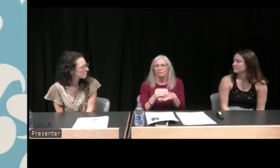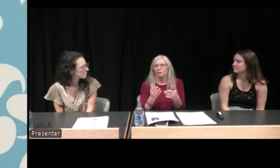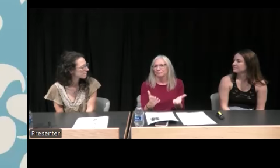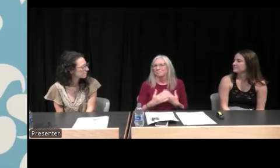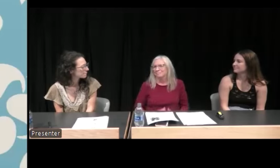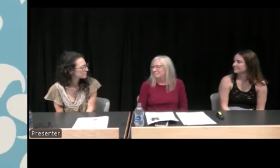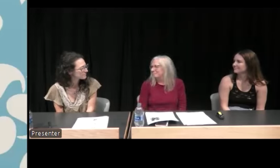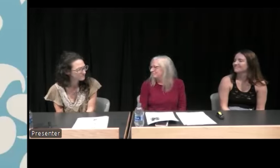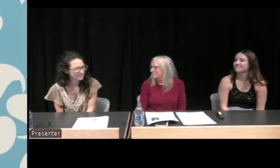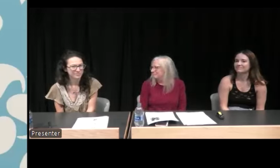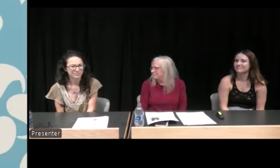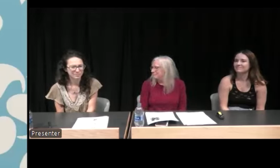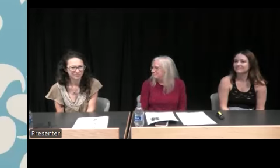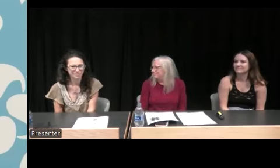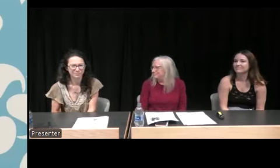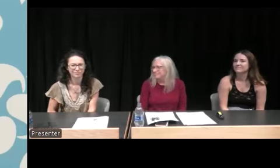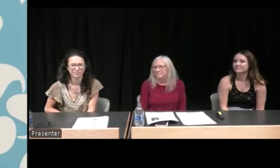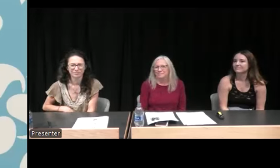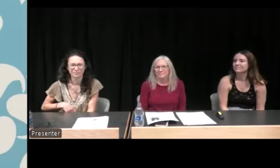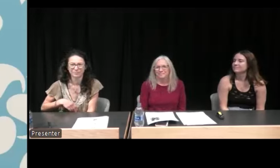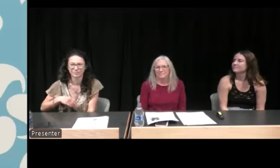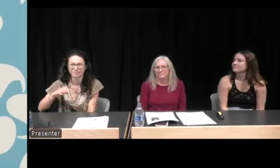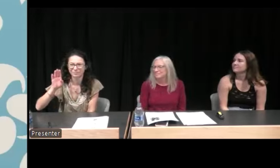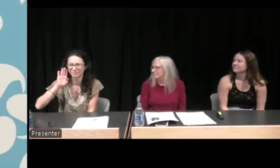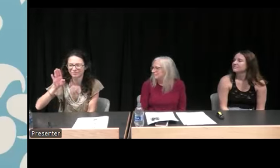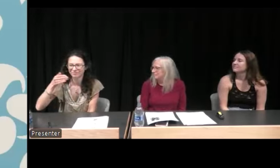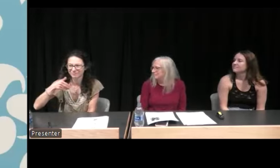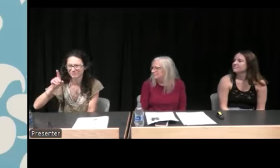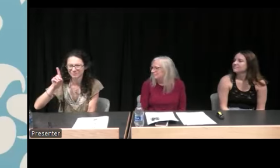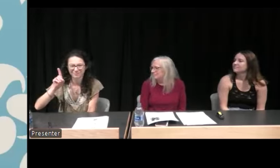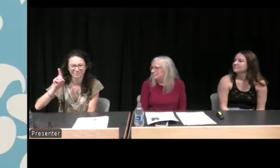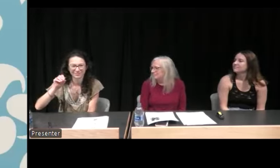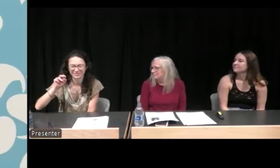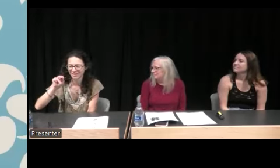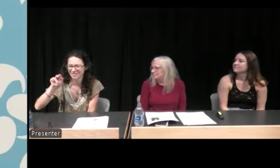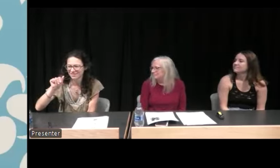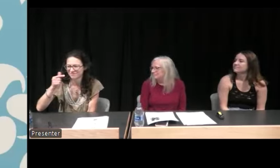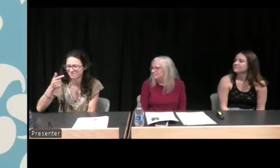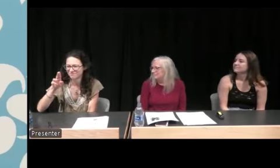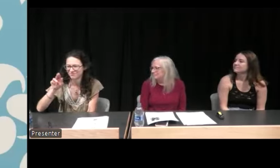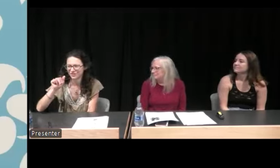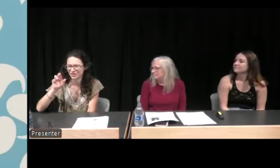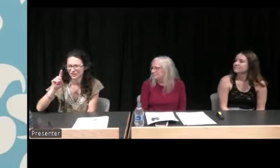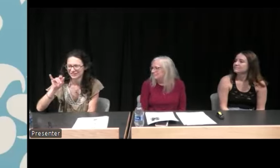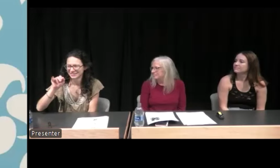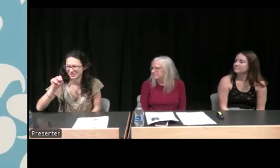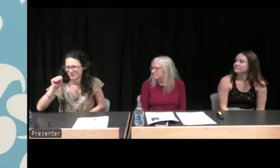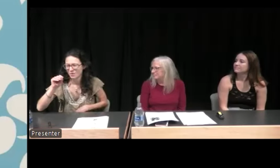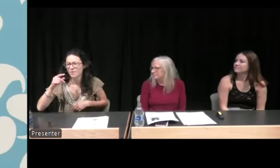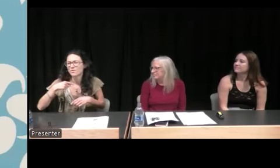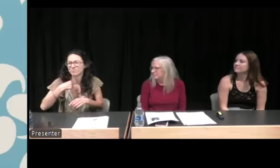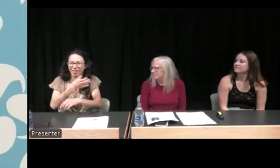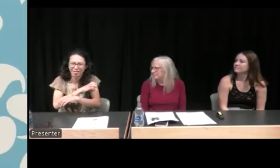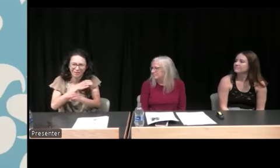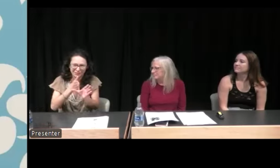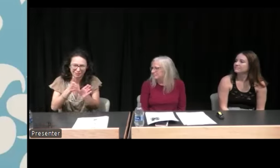de patients in mental health Counseling Services great to be here hello my name is Donna Gardino